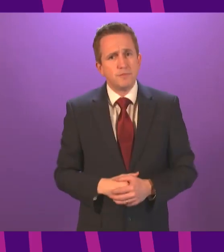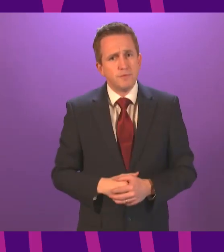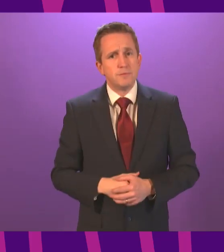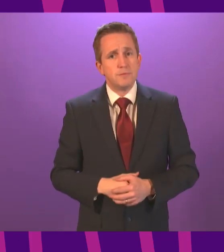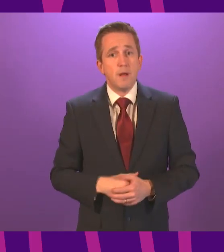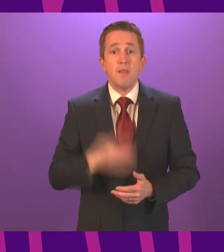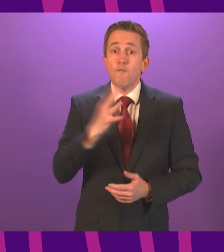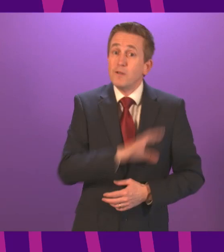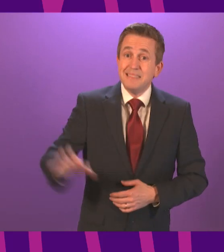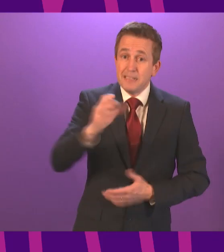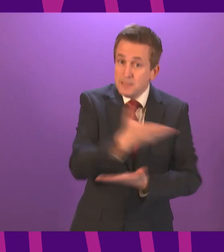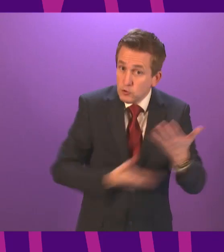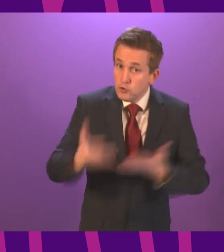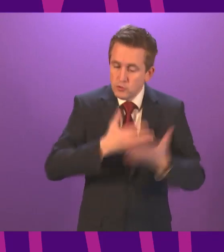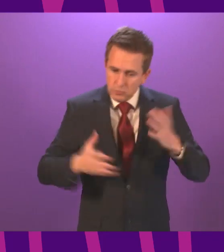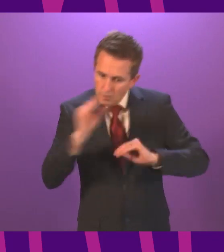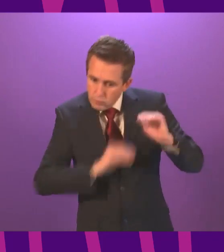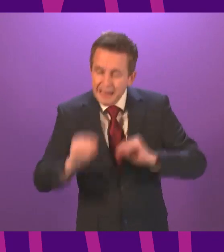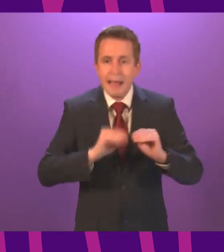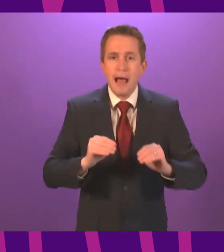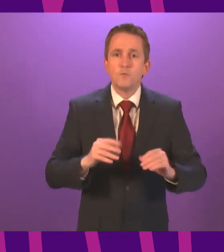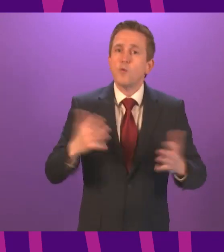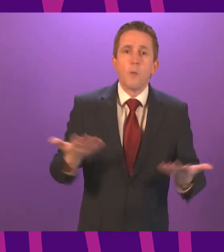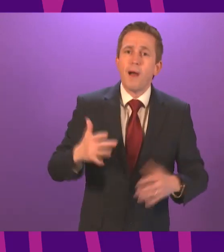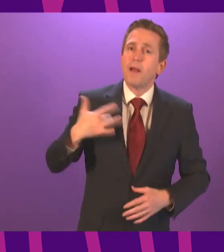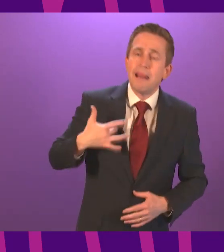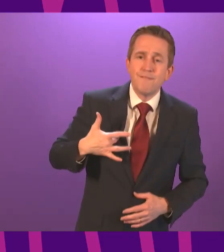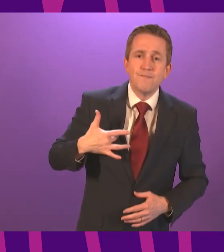for people to have some kind of meeting, no matter where their family lives, but Christmas